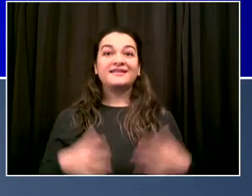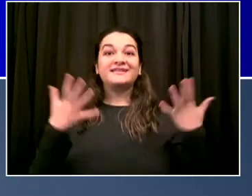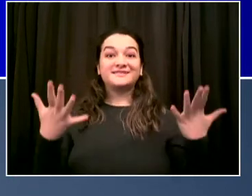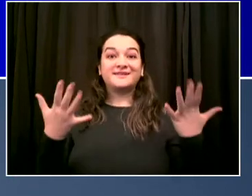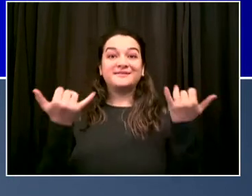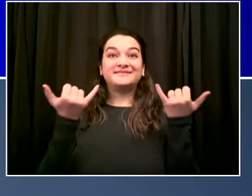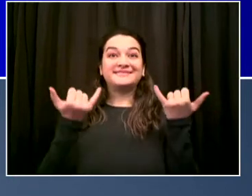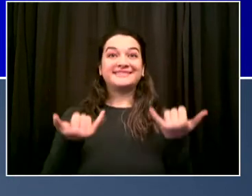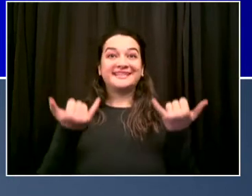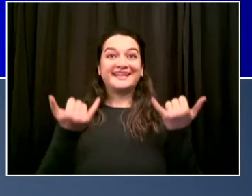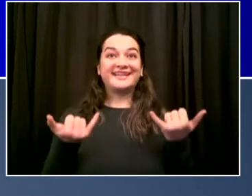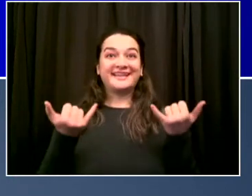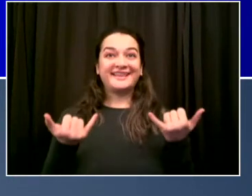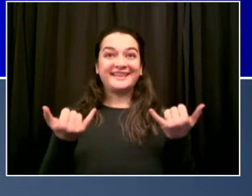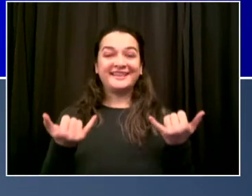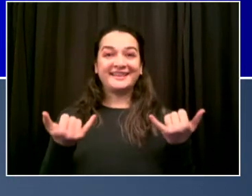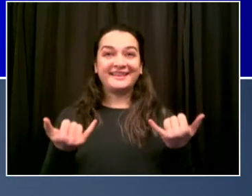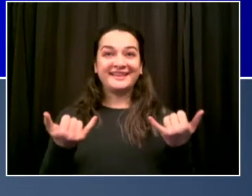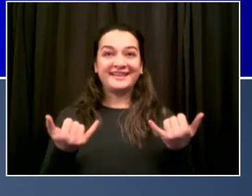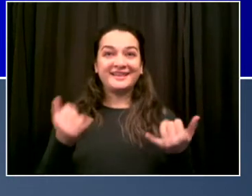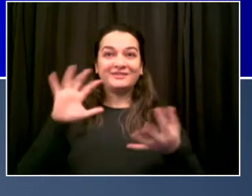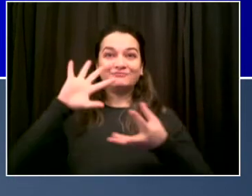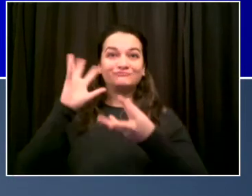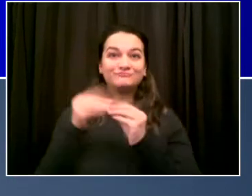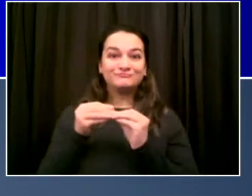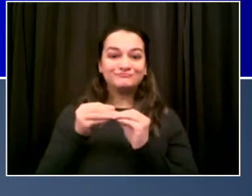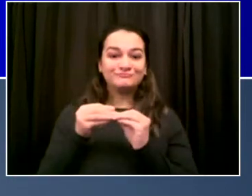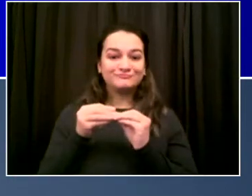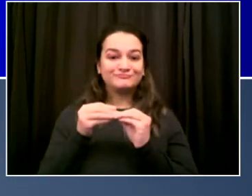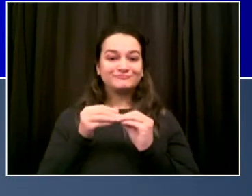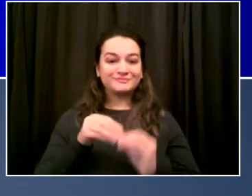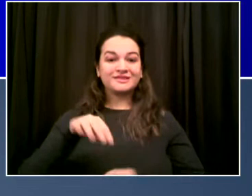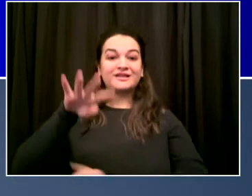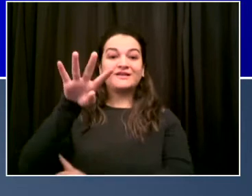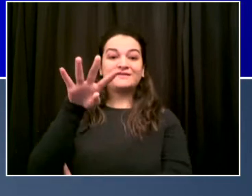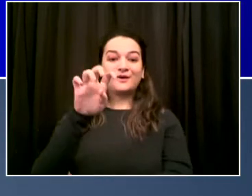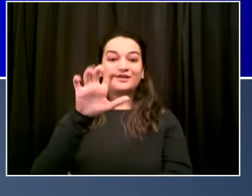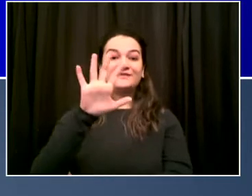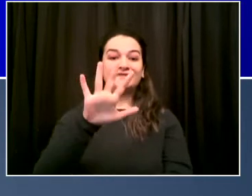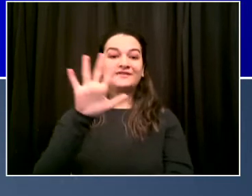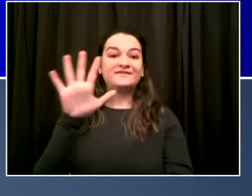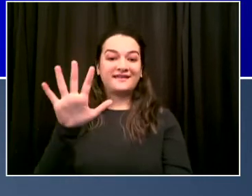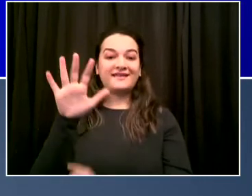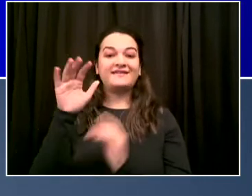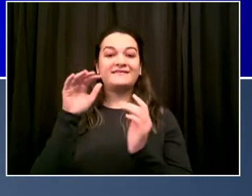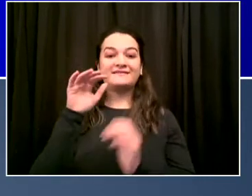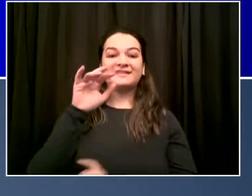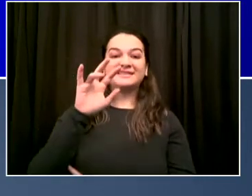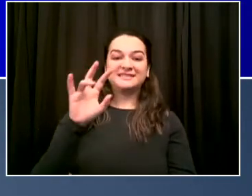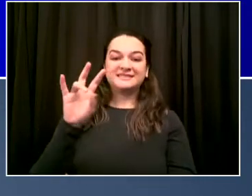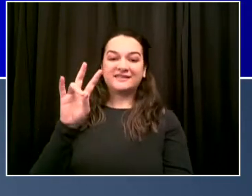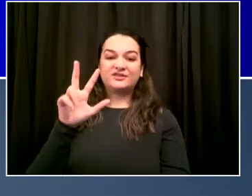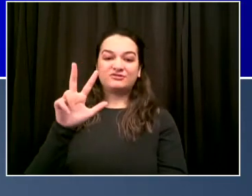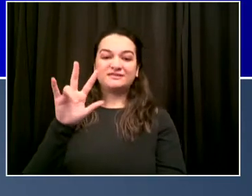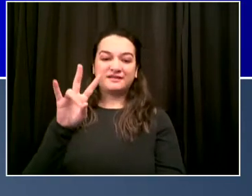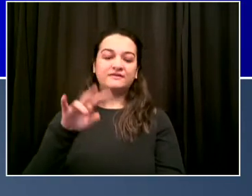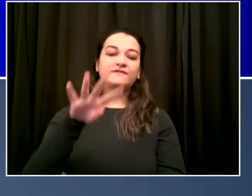SUNDAY.